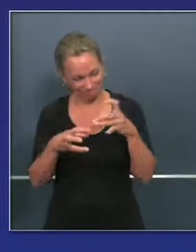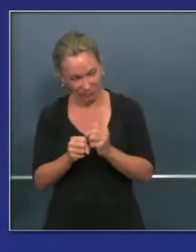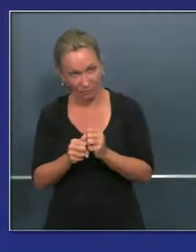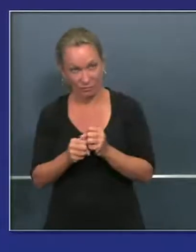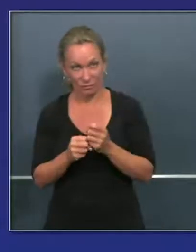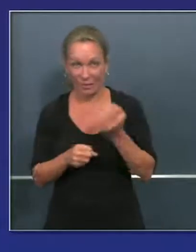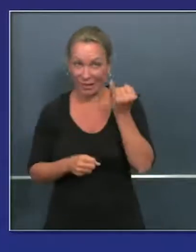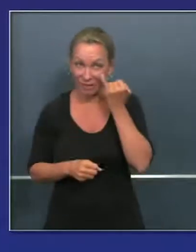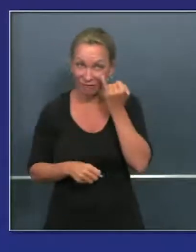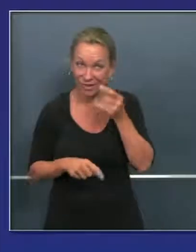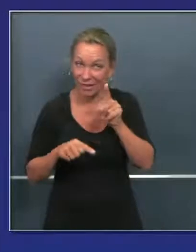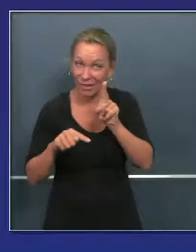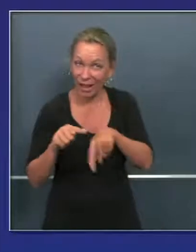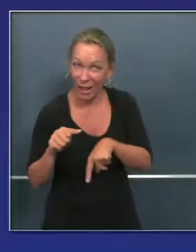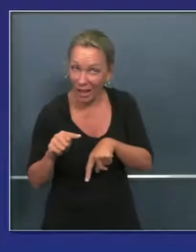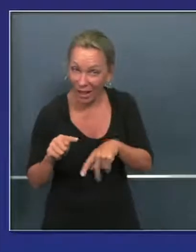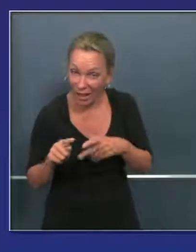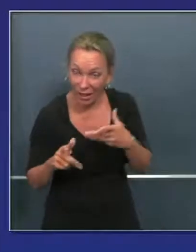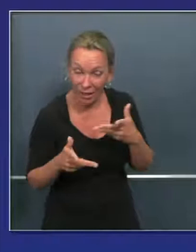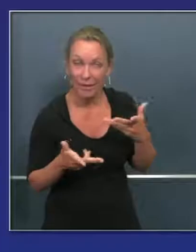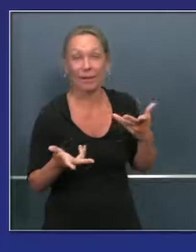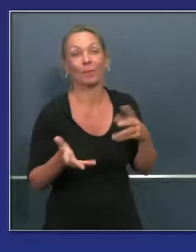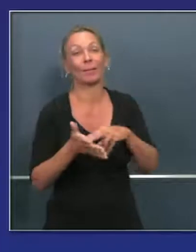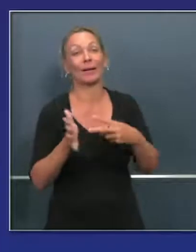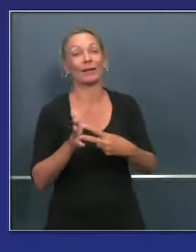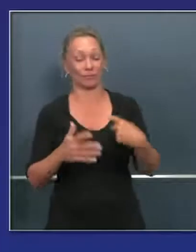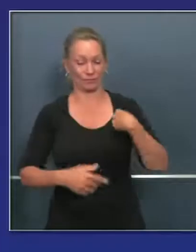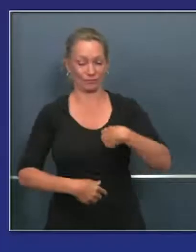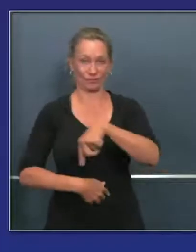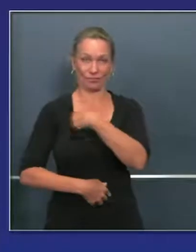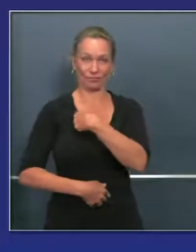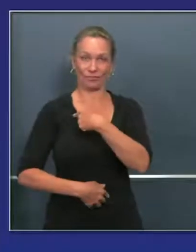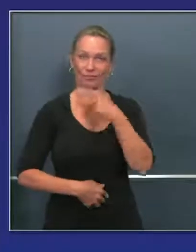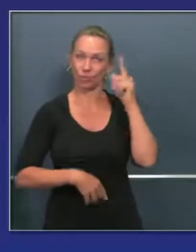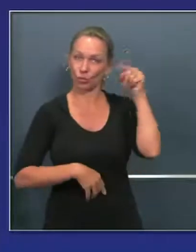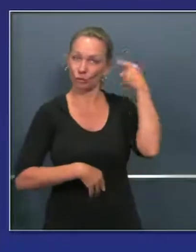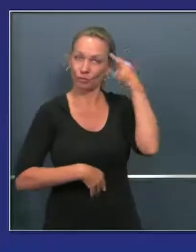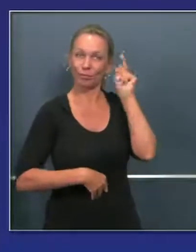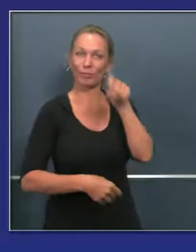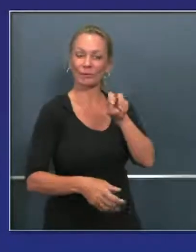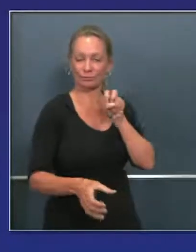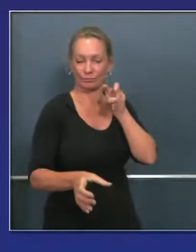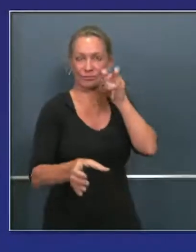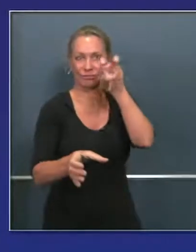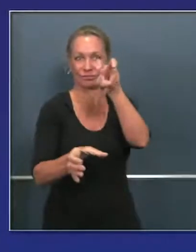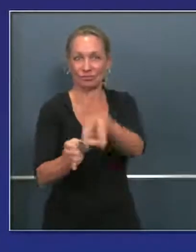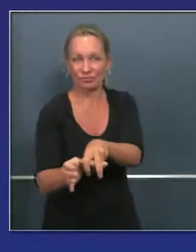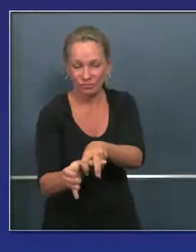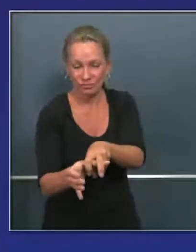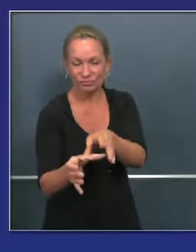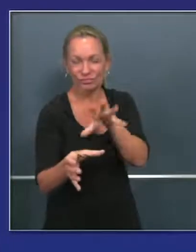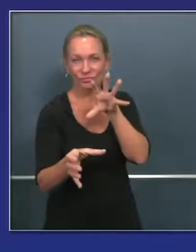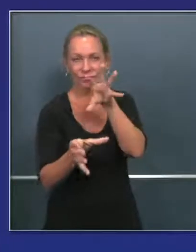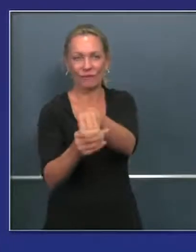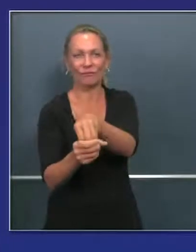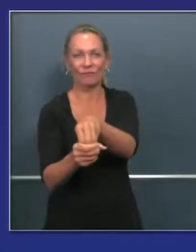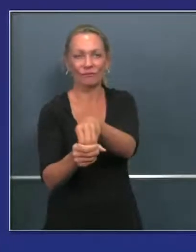actions we've taken as it relates to the bars but let me now show you why that's the case here's